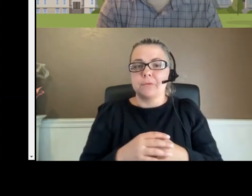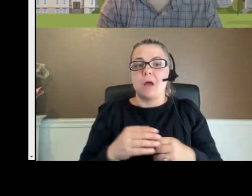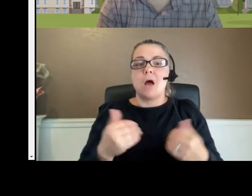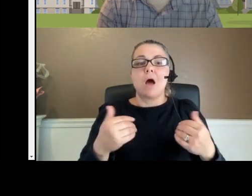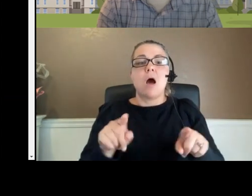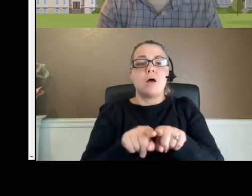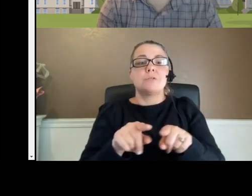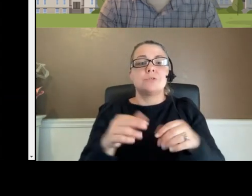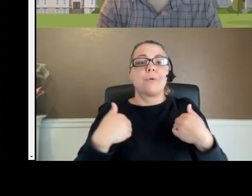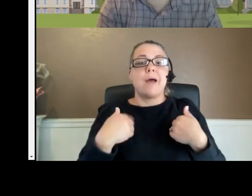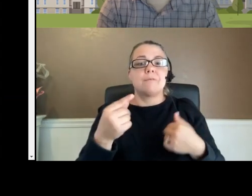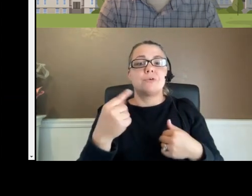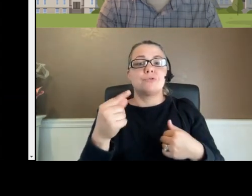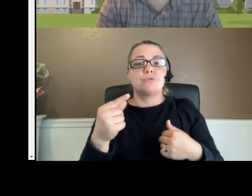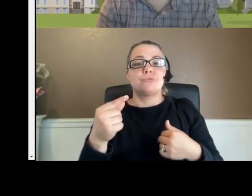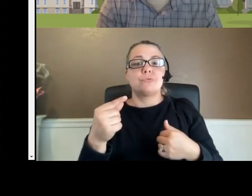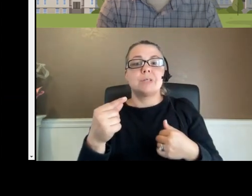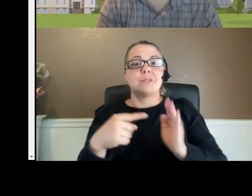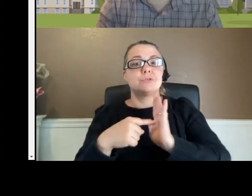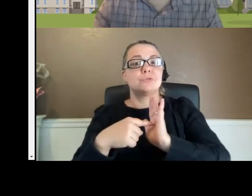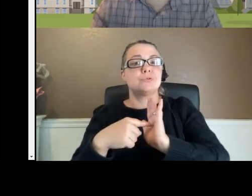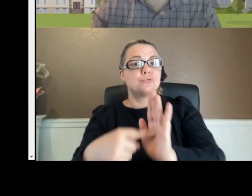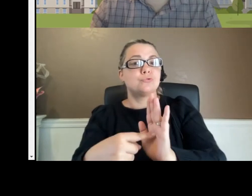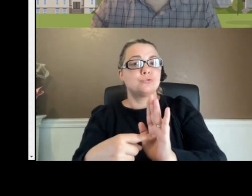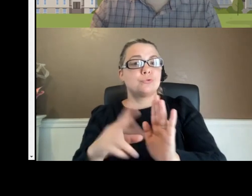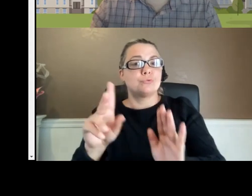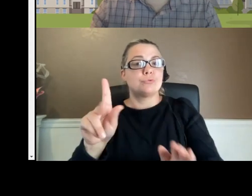main image in this press release is a linked image that has pretty lengthy alternative